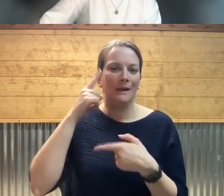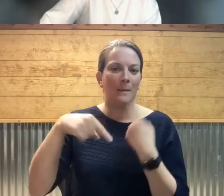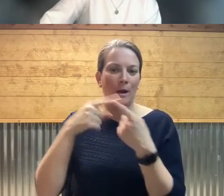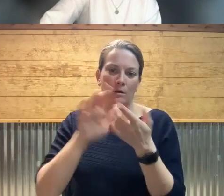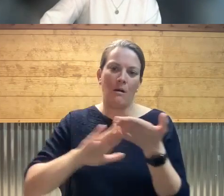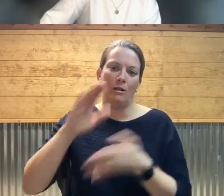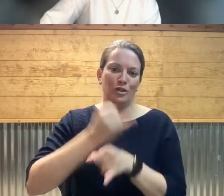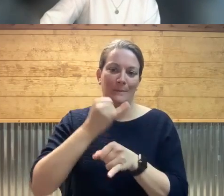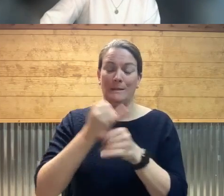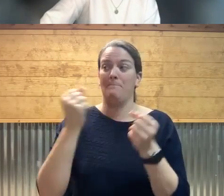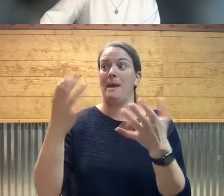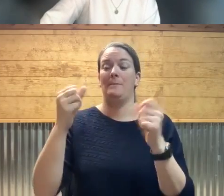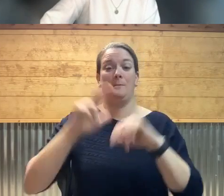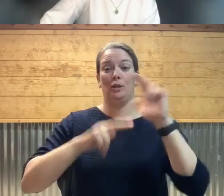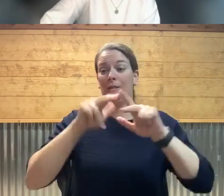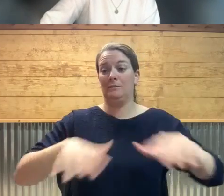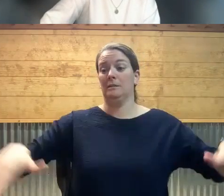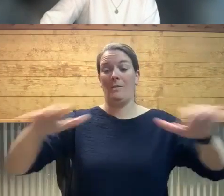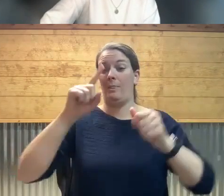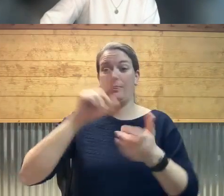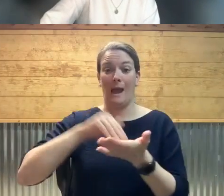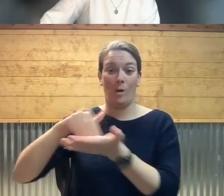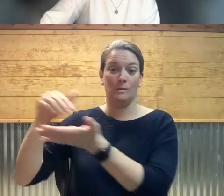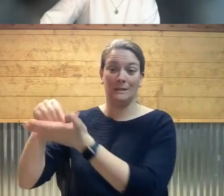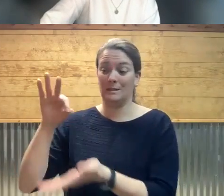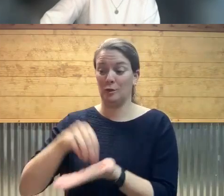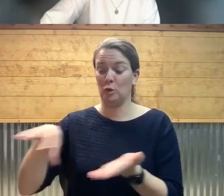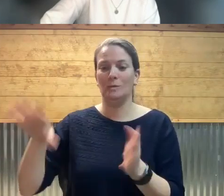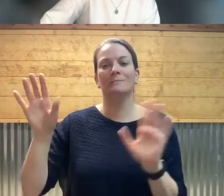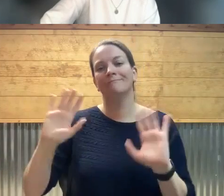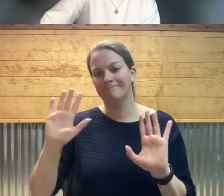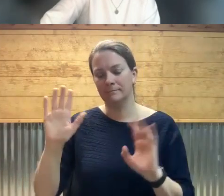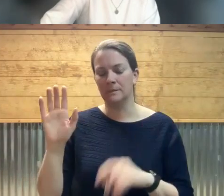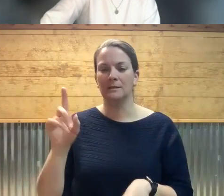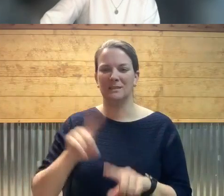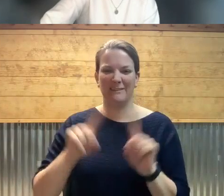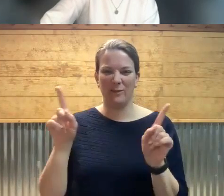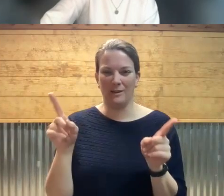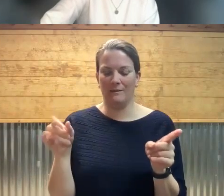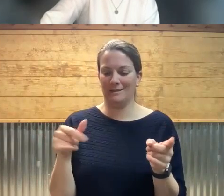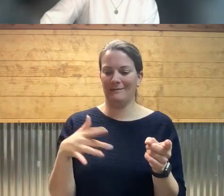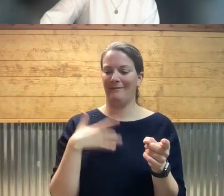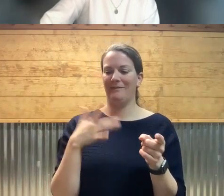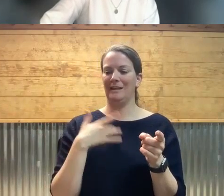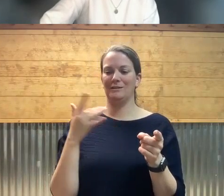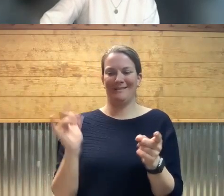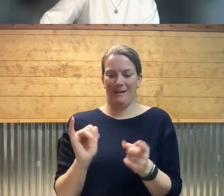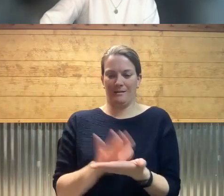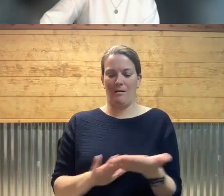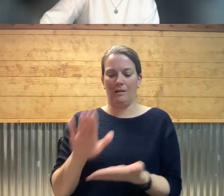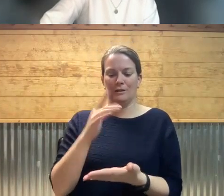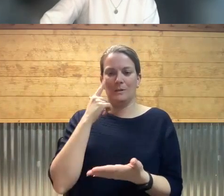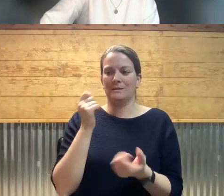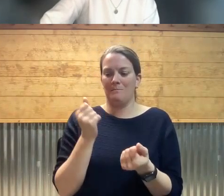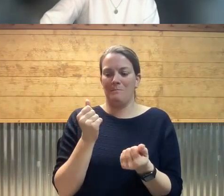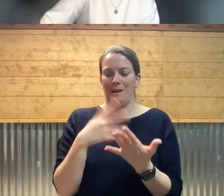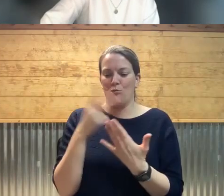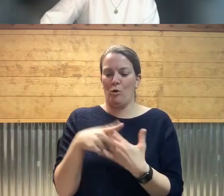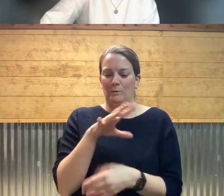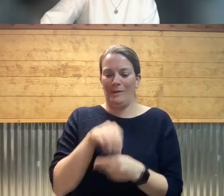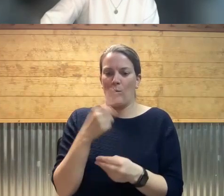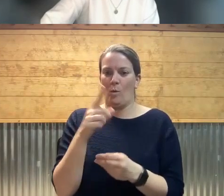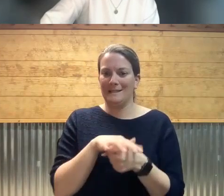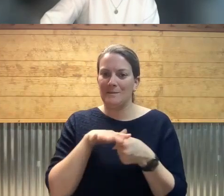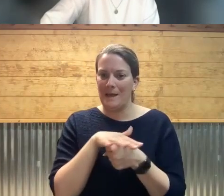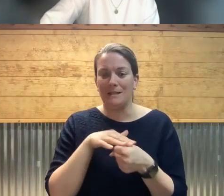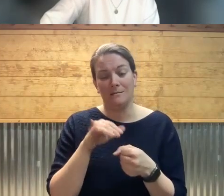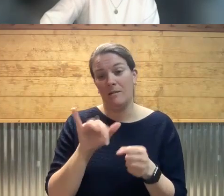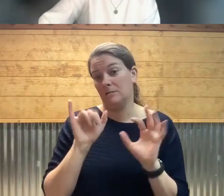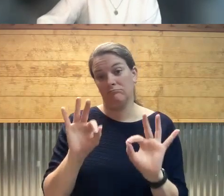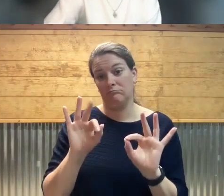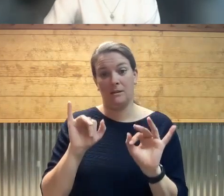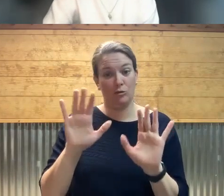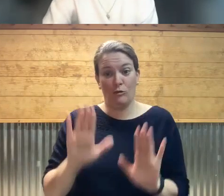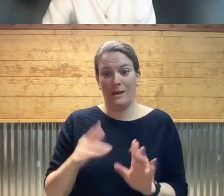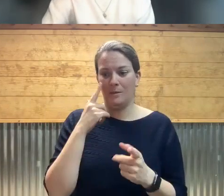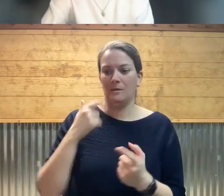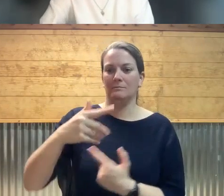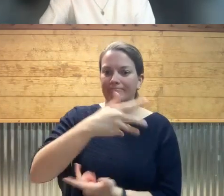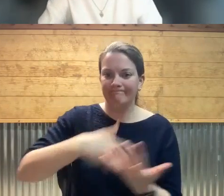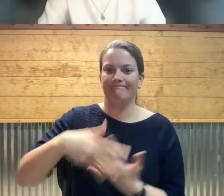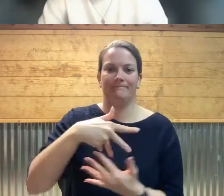Every college has its own building somewhere in the city, so this is about his college life as they're going to feel because all the different programs are housed in one space which is really great, because they get to hang up with different groups of people and share